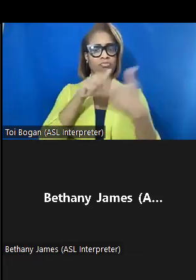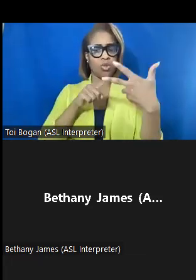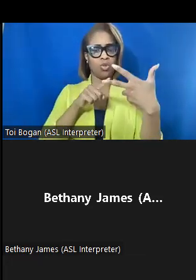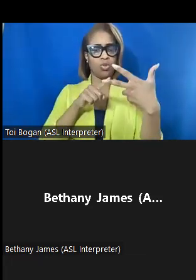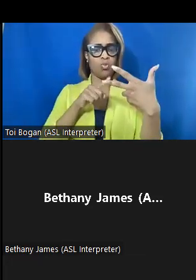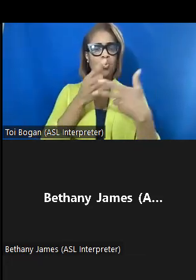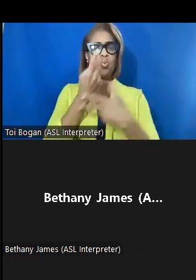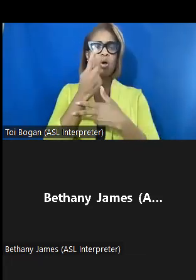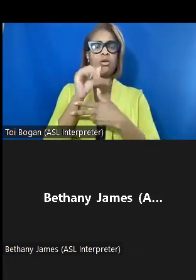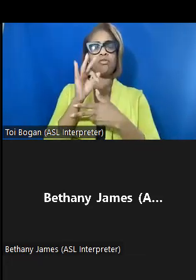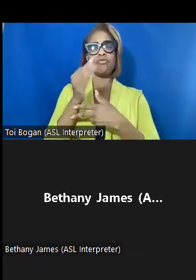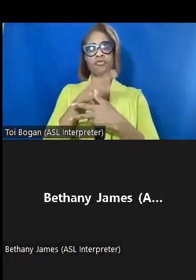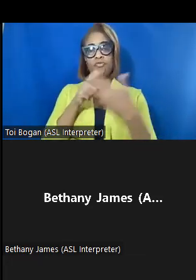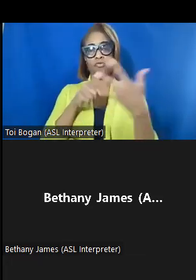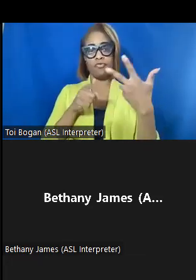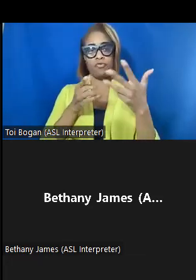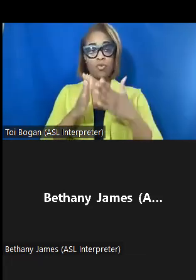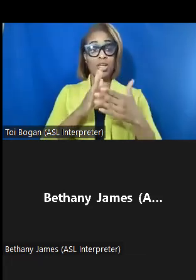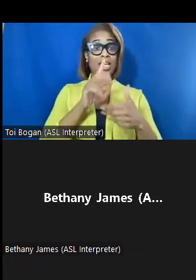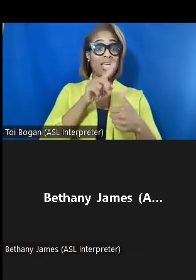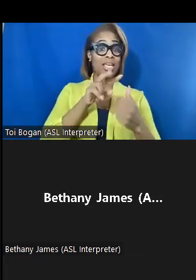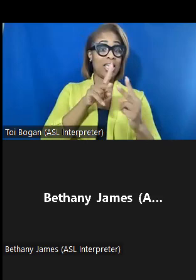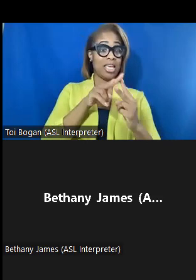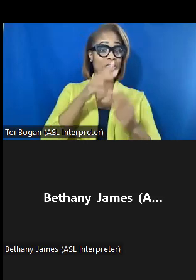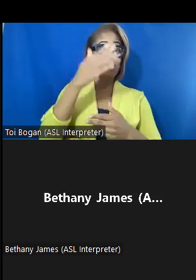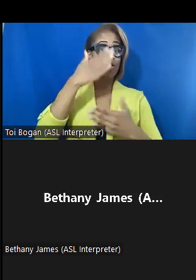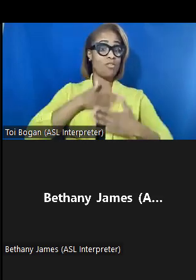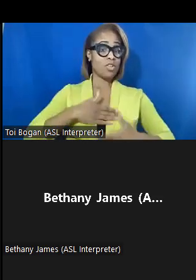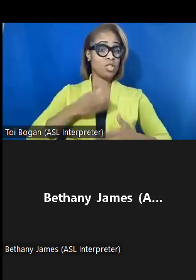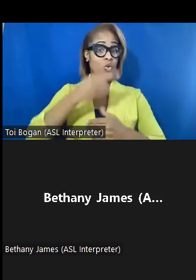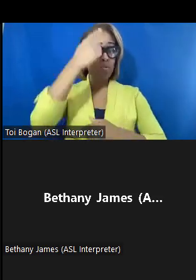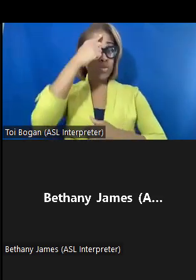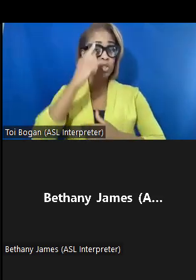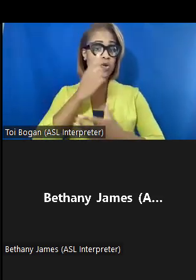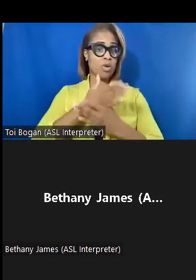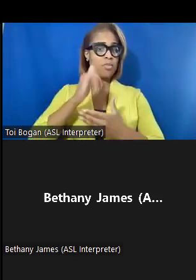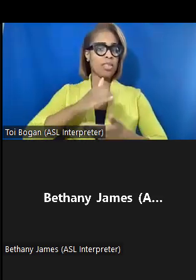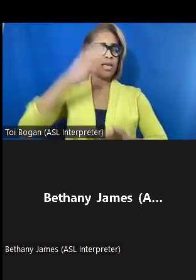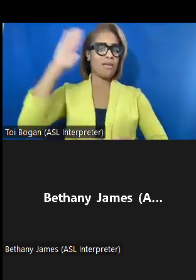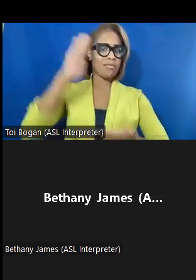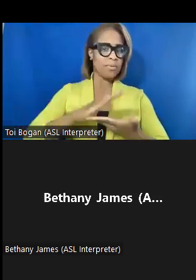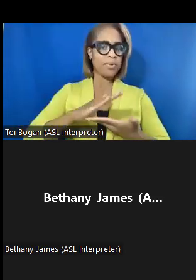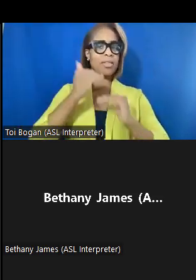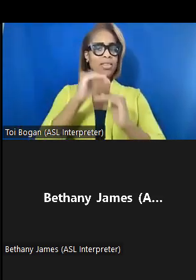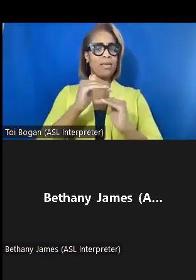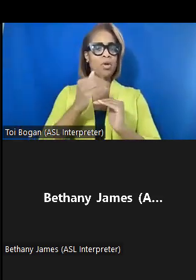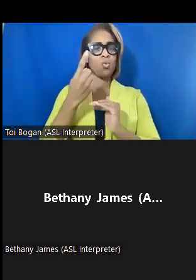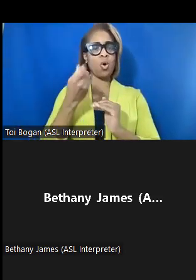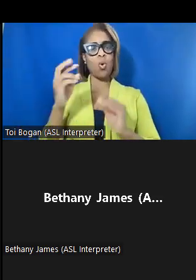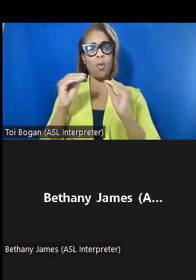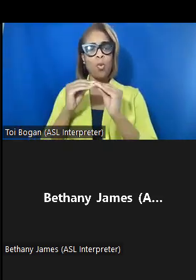It can either be a physical or mental impairment that substantially limits one or more major life activities. And this is what we would call an actual disability.